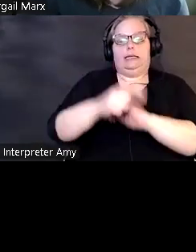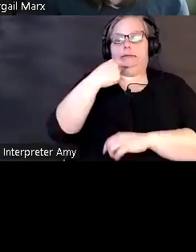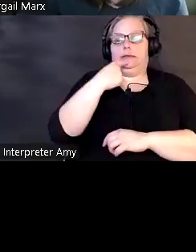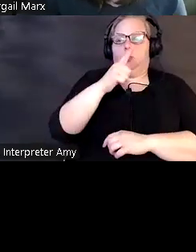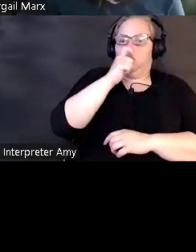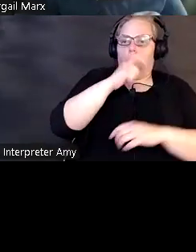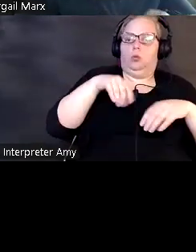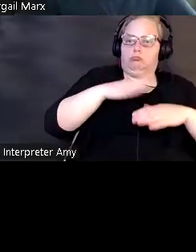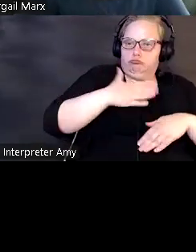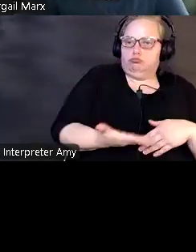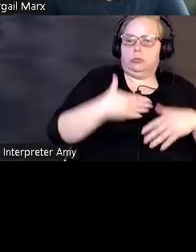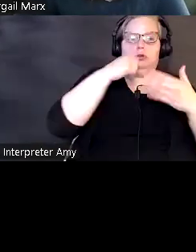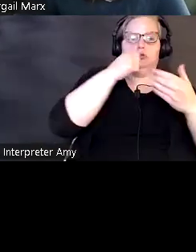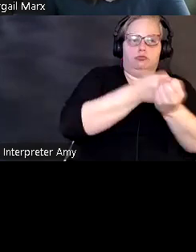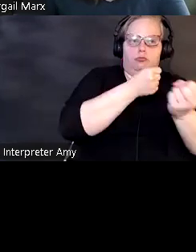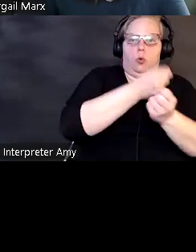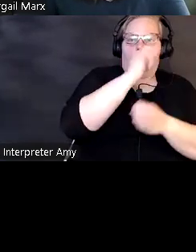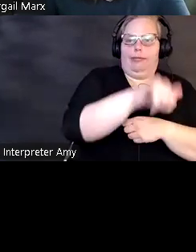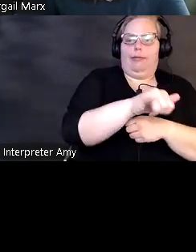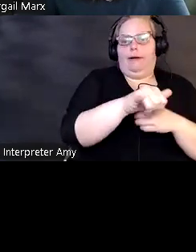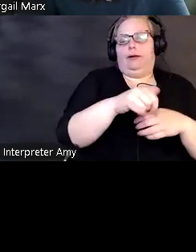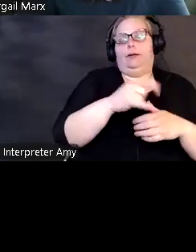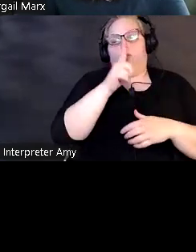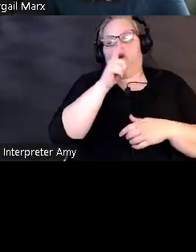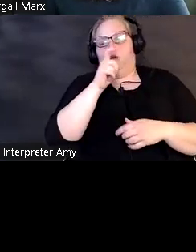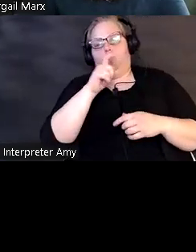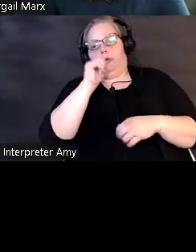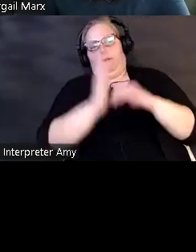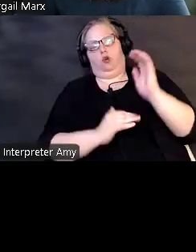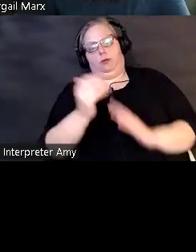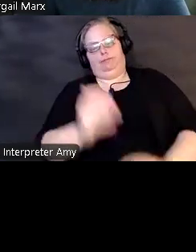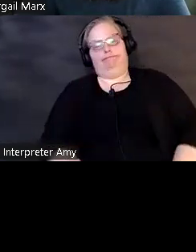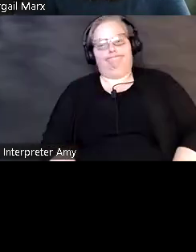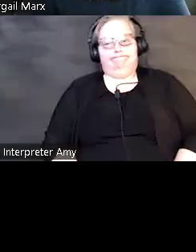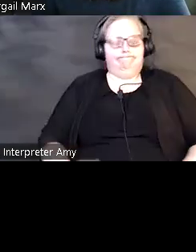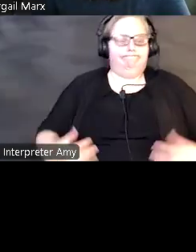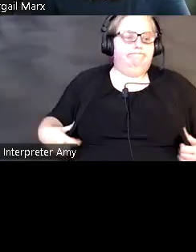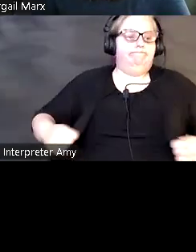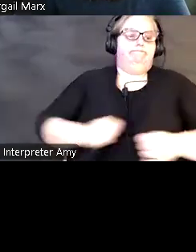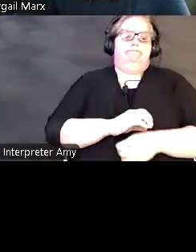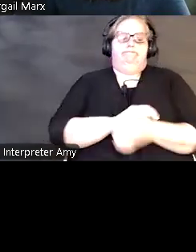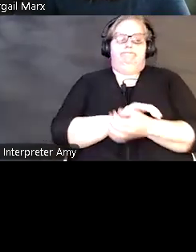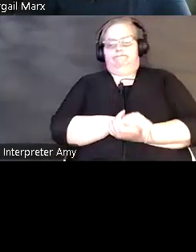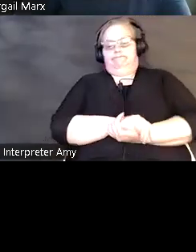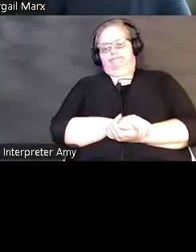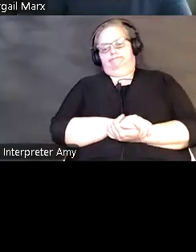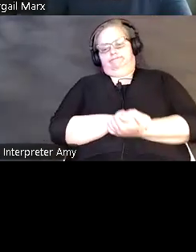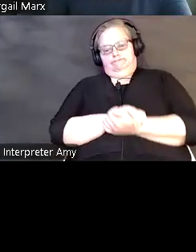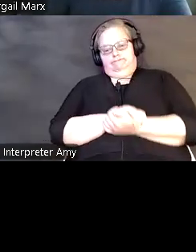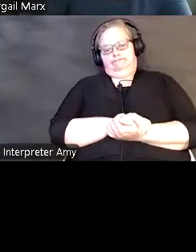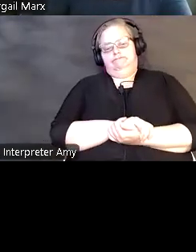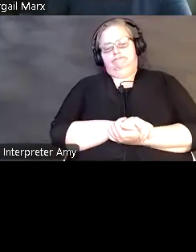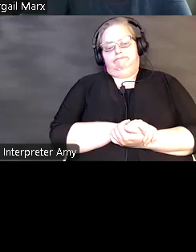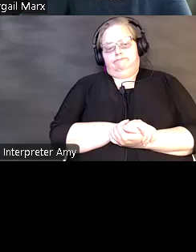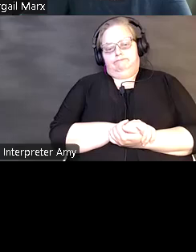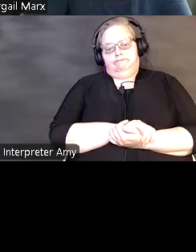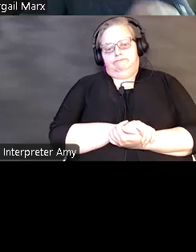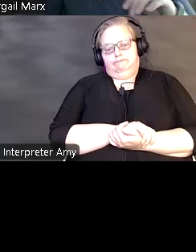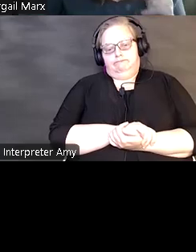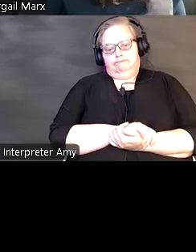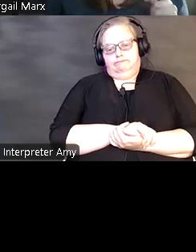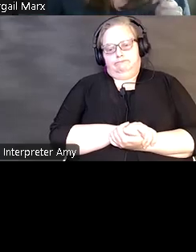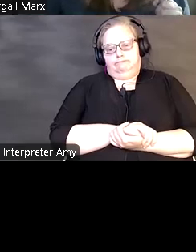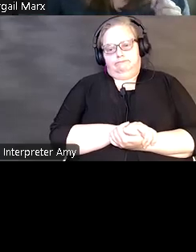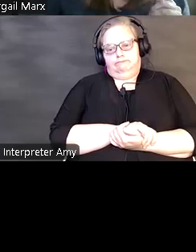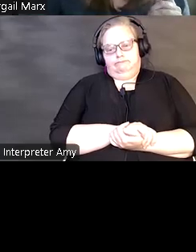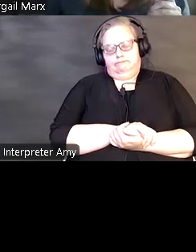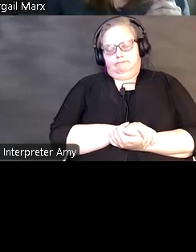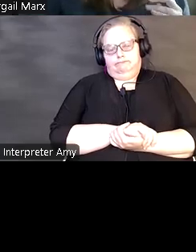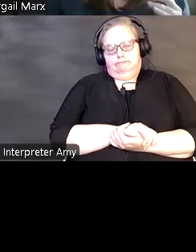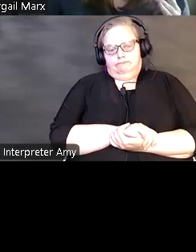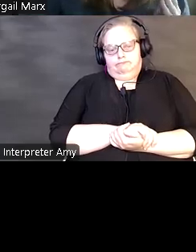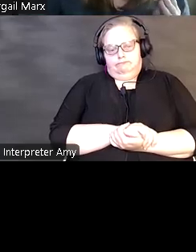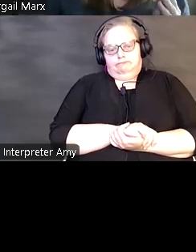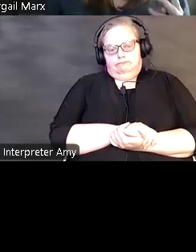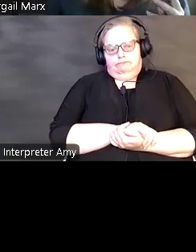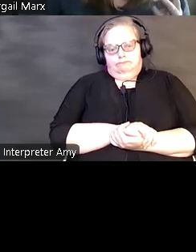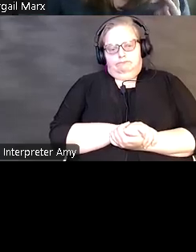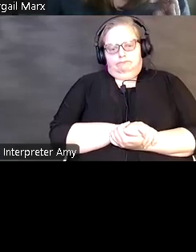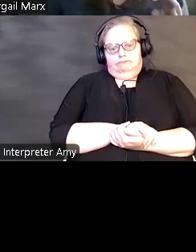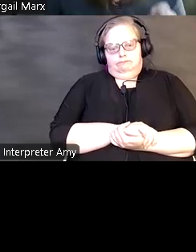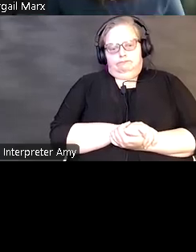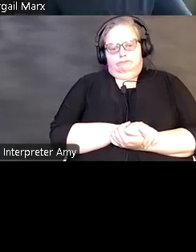and who can help support that. I'll grab that website.